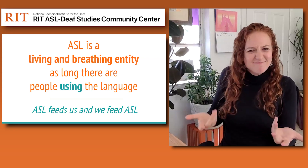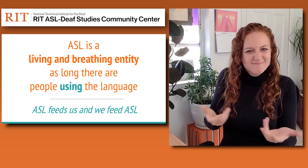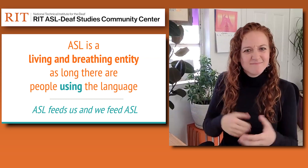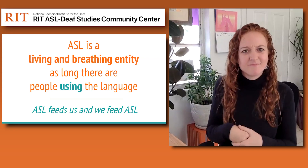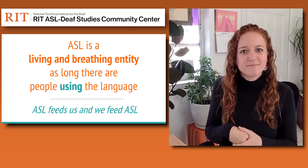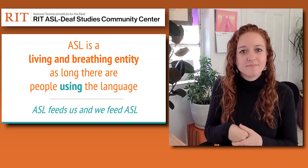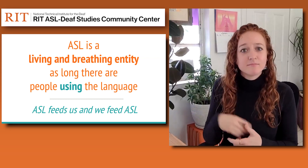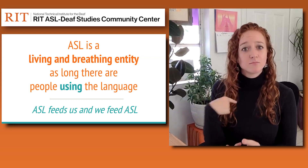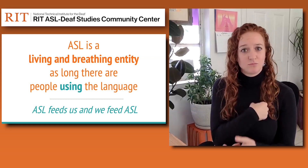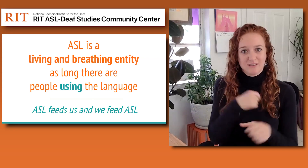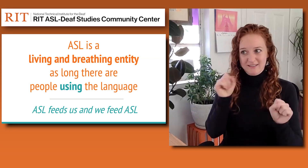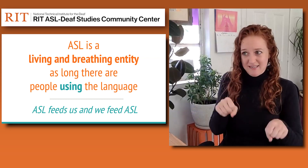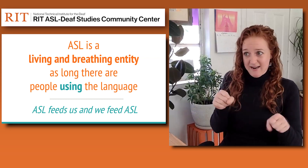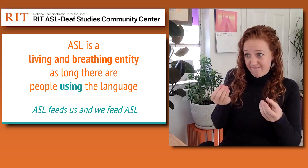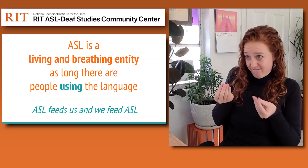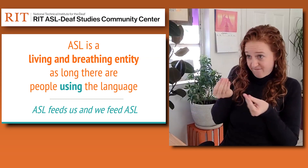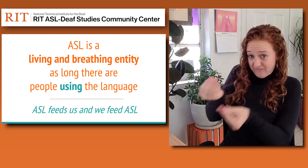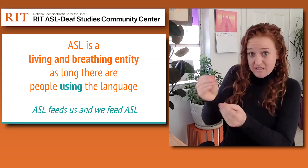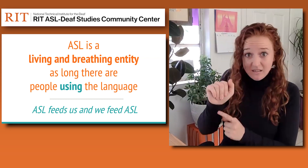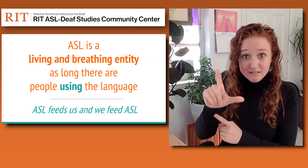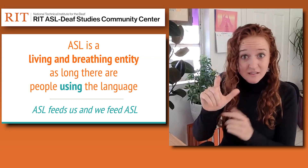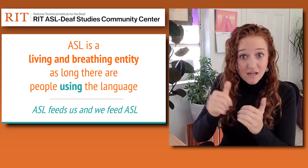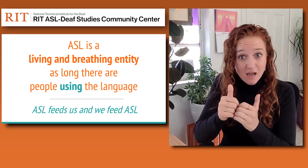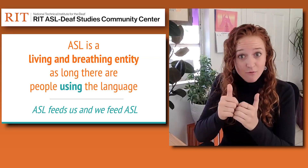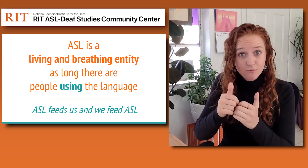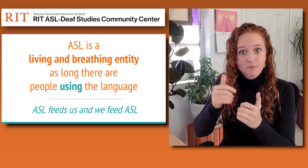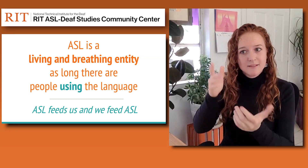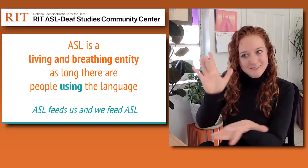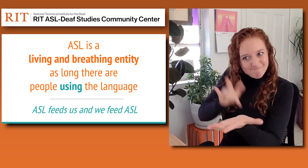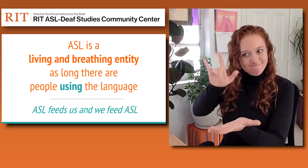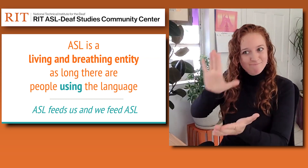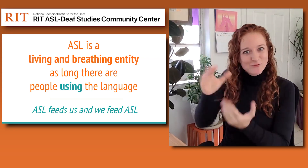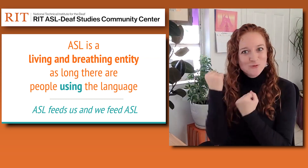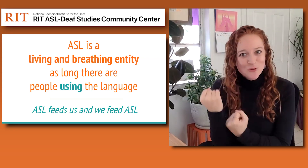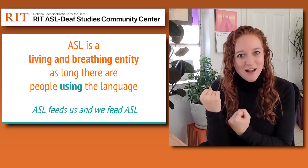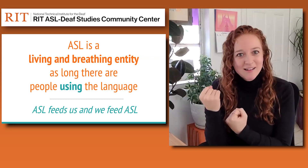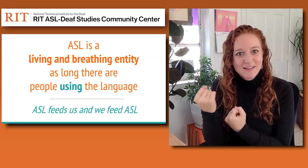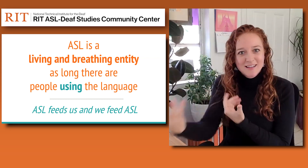That's not innate. We need to feed ASL by taking advantage